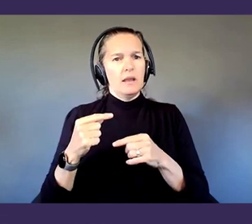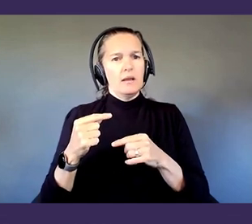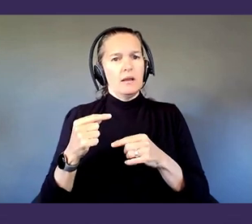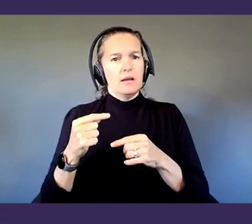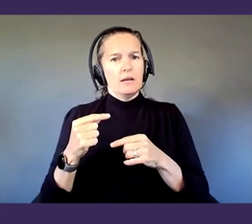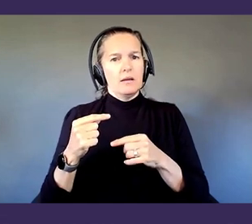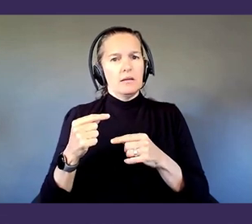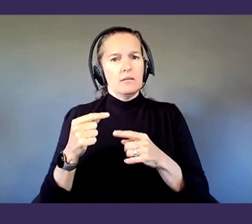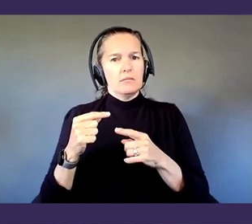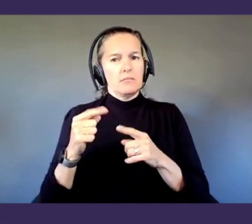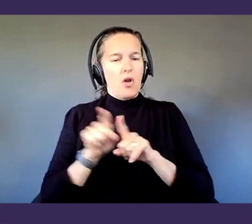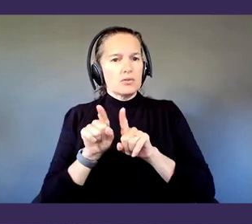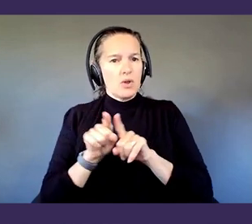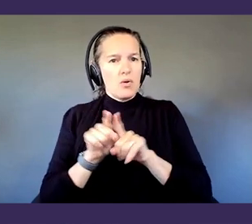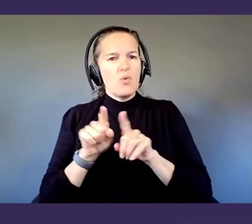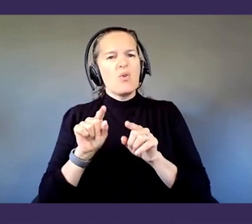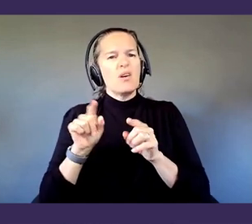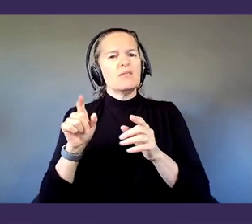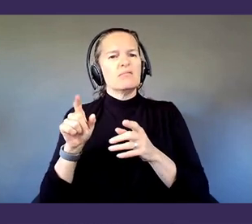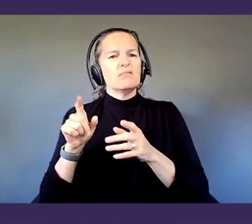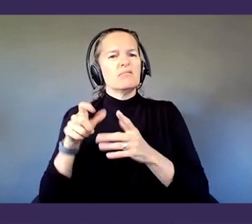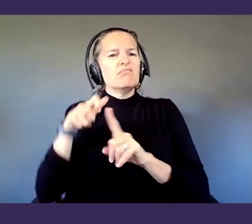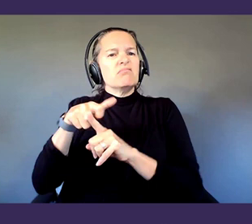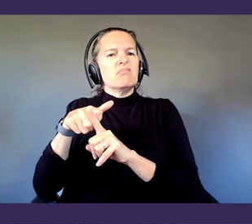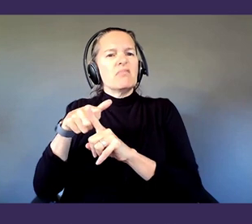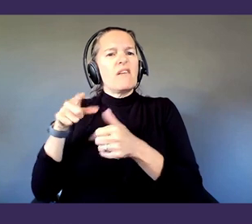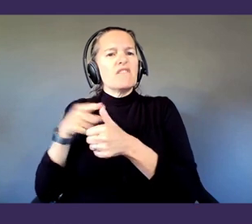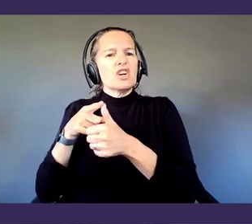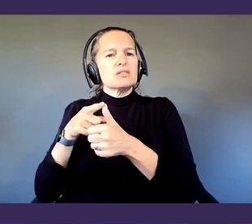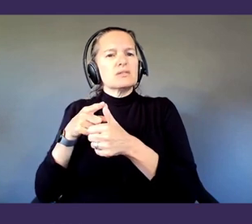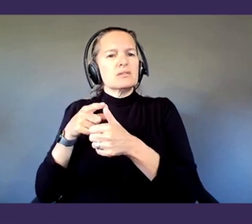that came into Karla's life, who retired at some point.